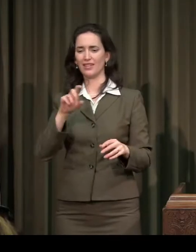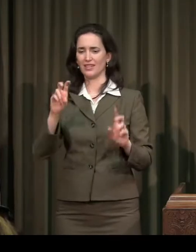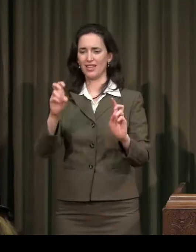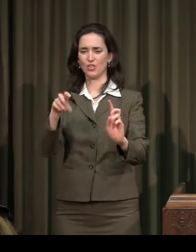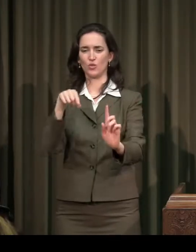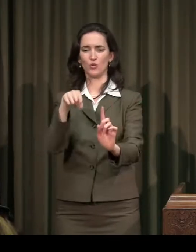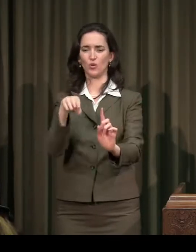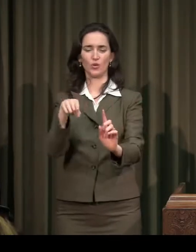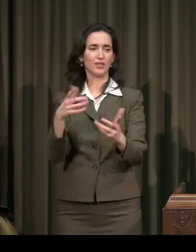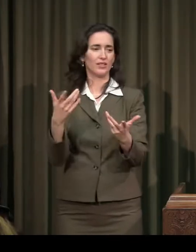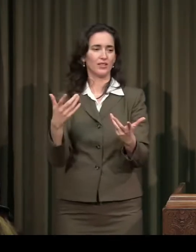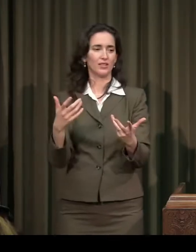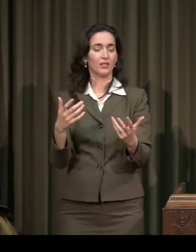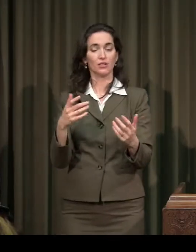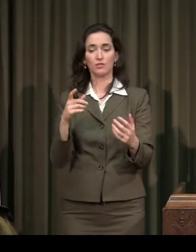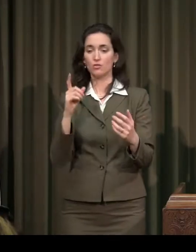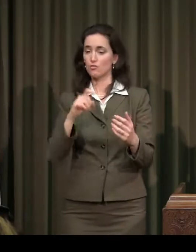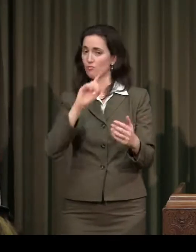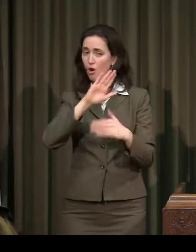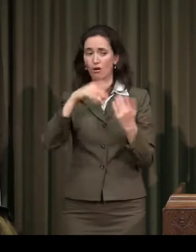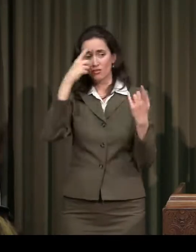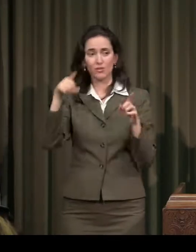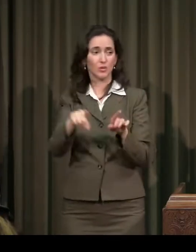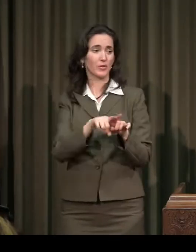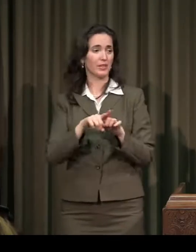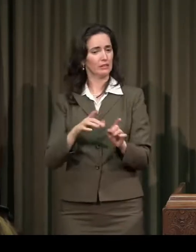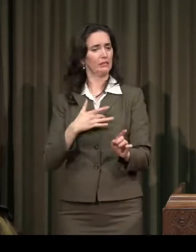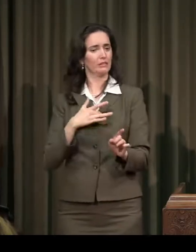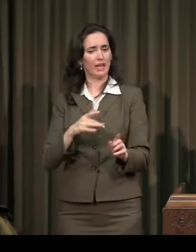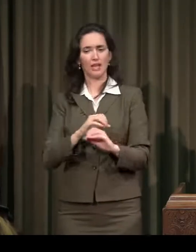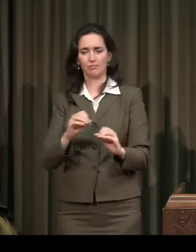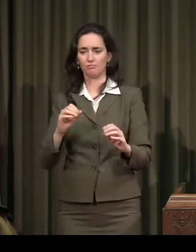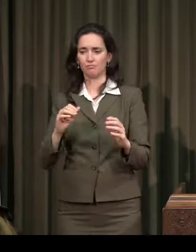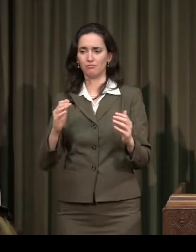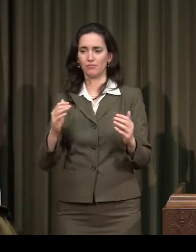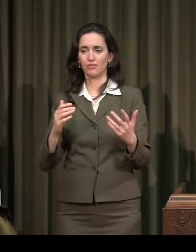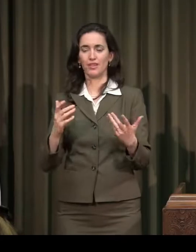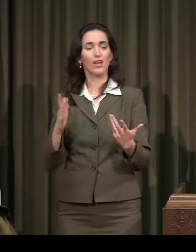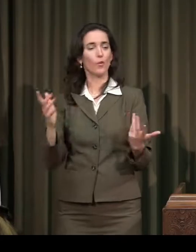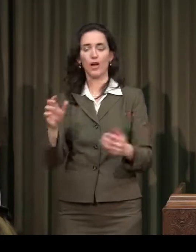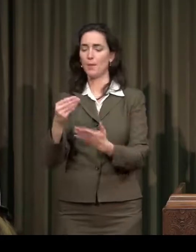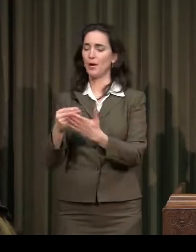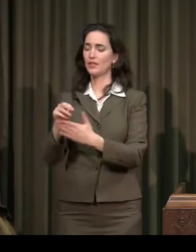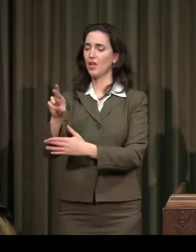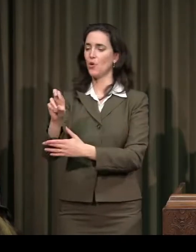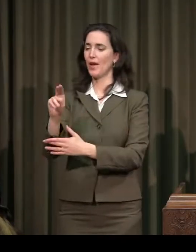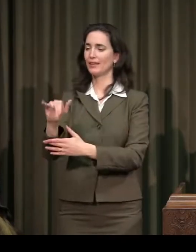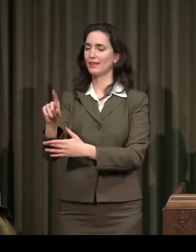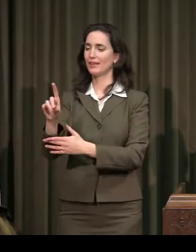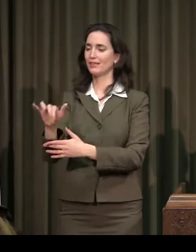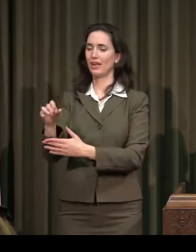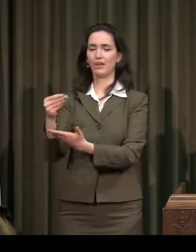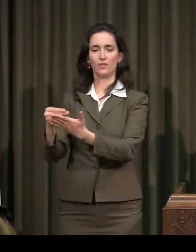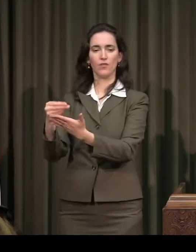almost no controversy here before and that is the the rainy day fund and you know